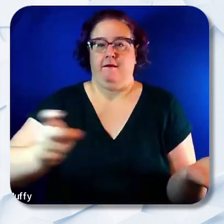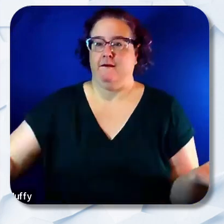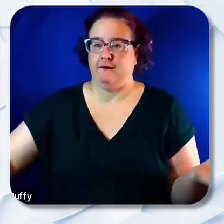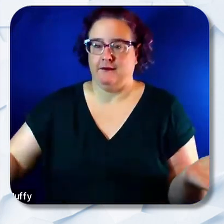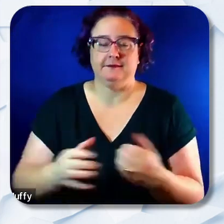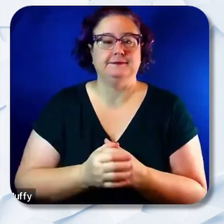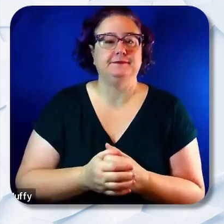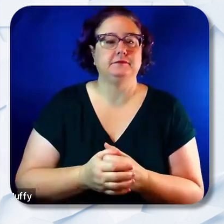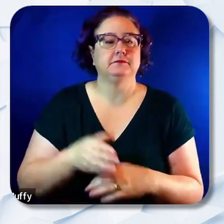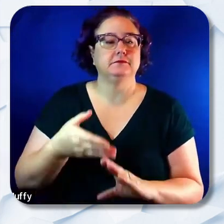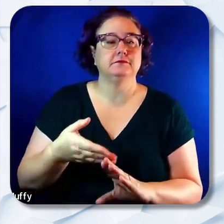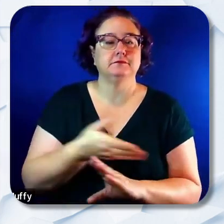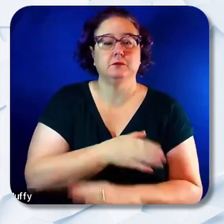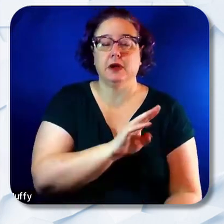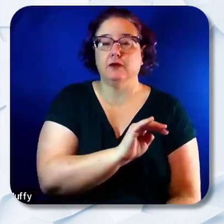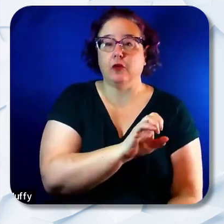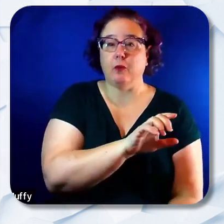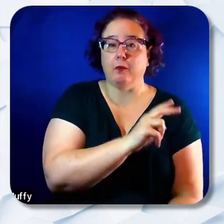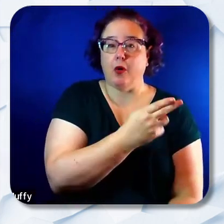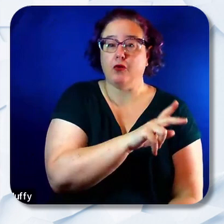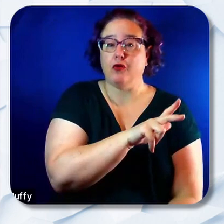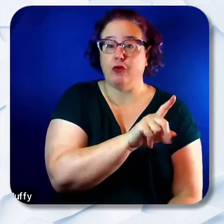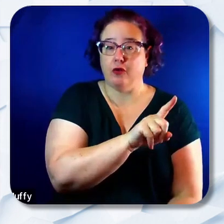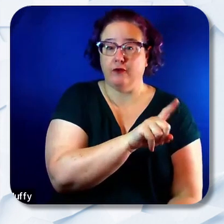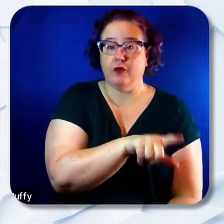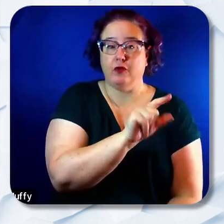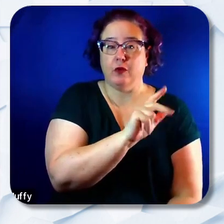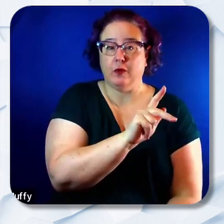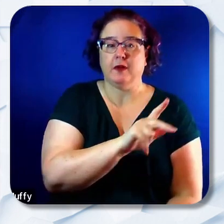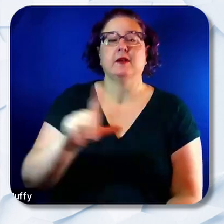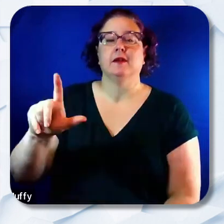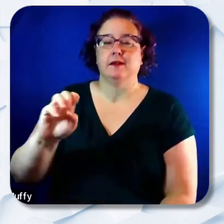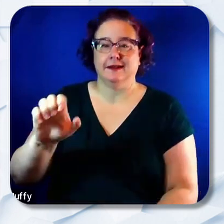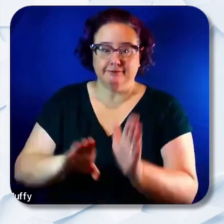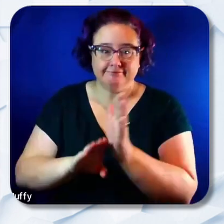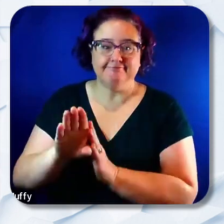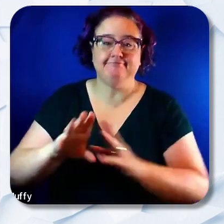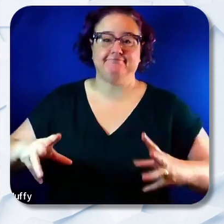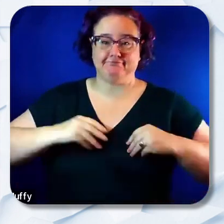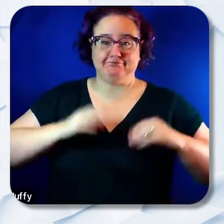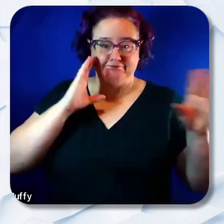On or before March 31st, 2023, LEAs must have developed and adopted a plan which needed